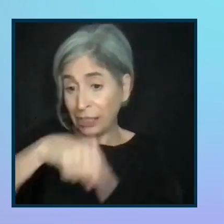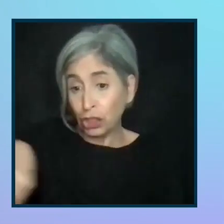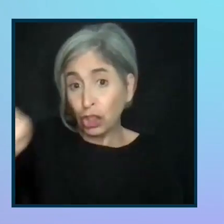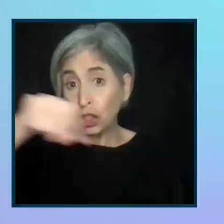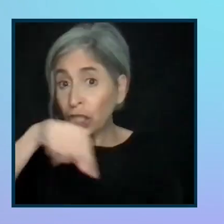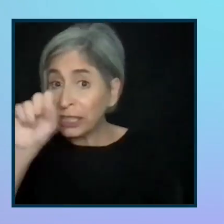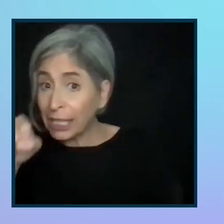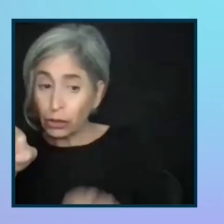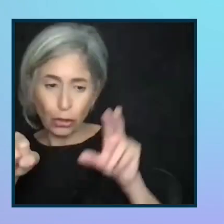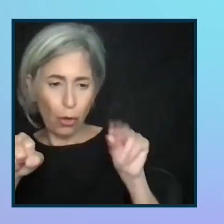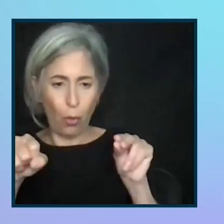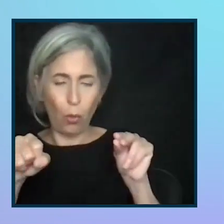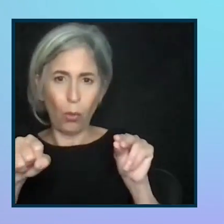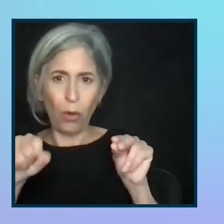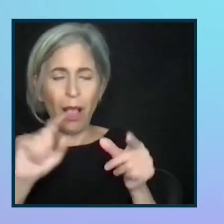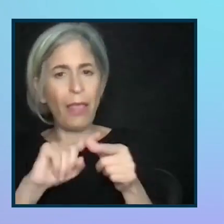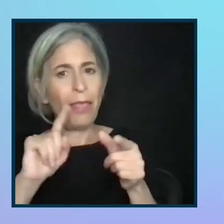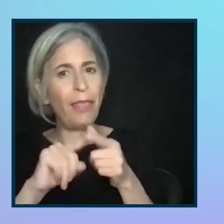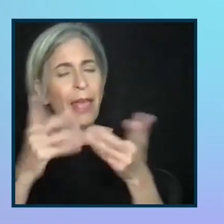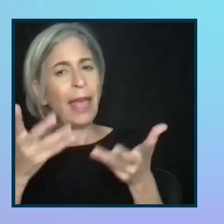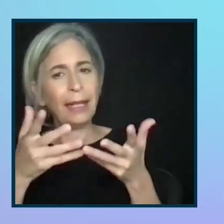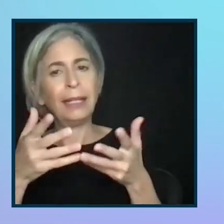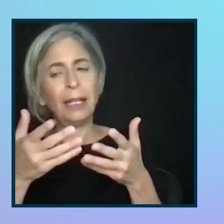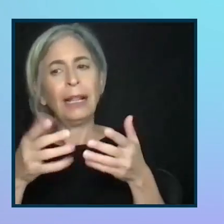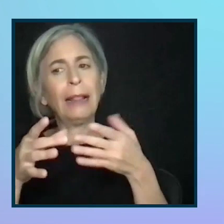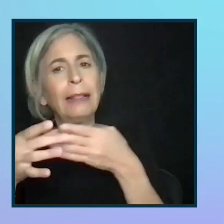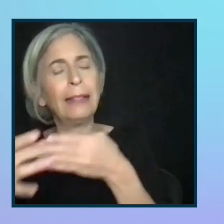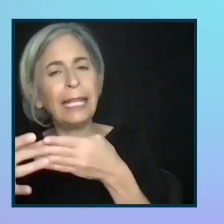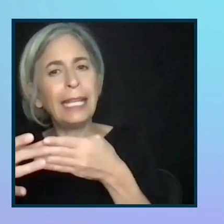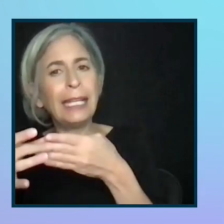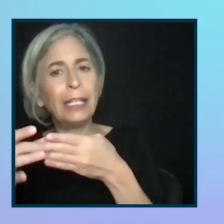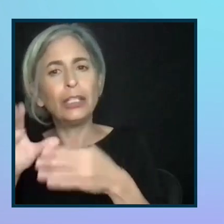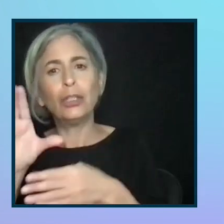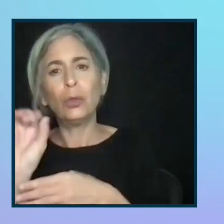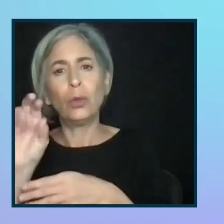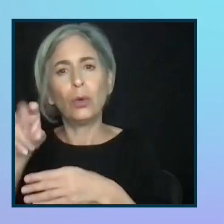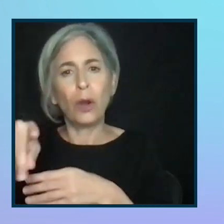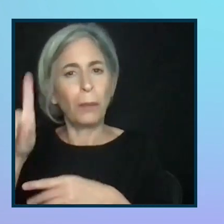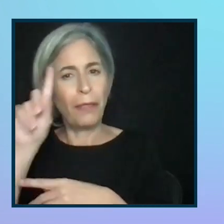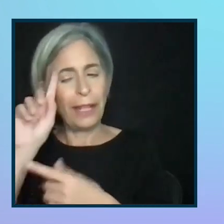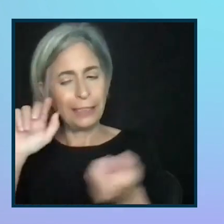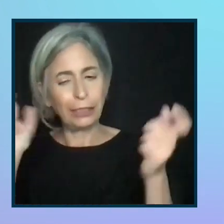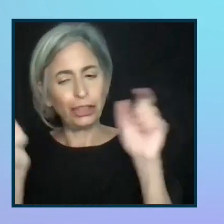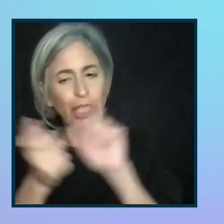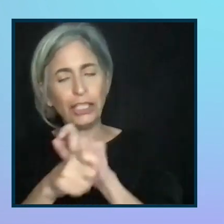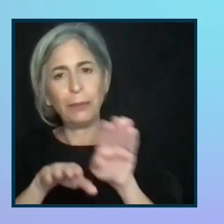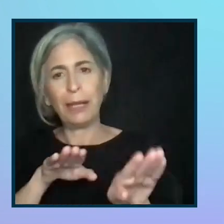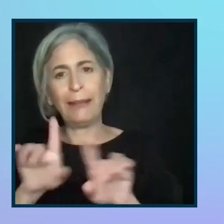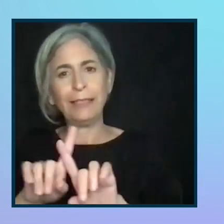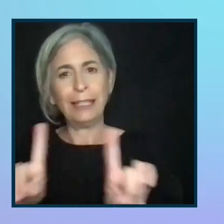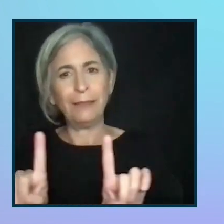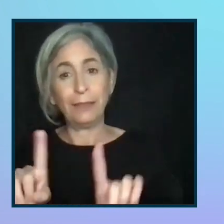It will then leak into the way the corporation thinks and acts. Did I do that justice, Liz?